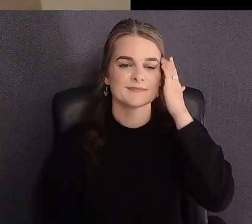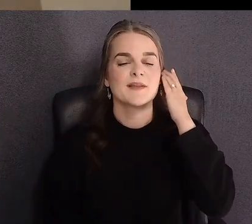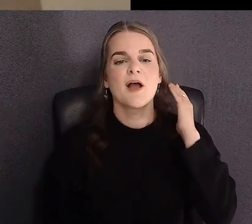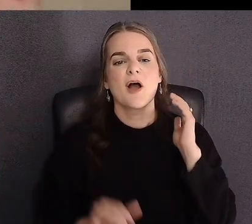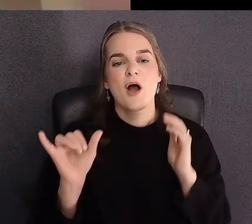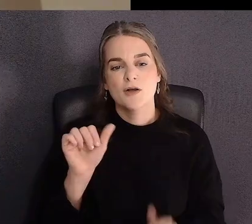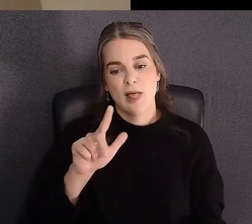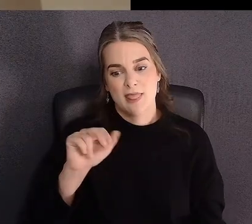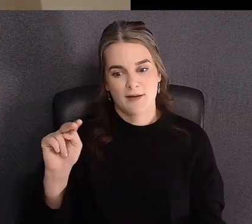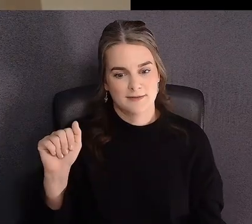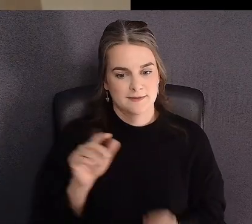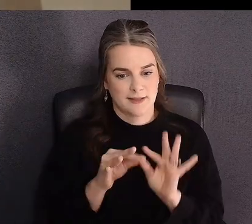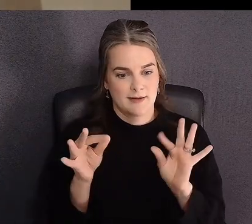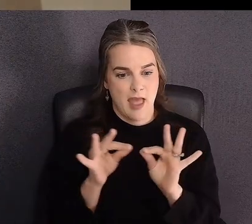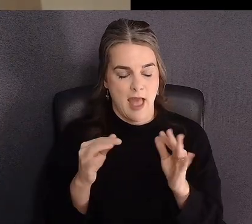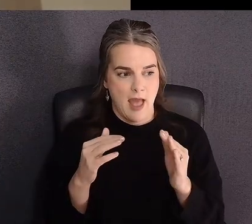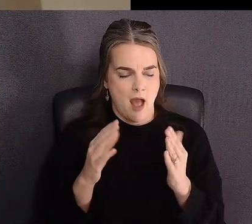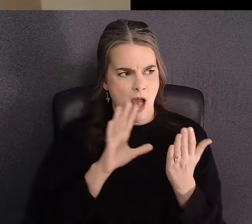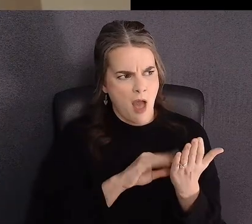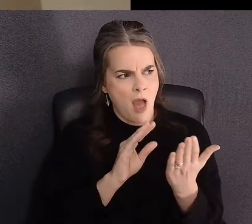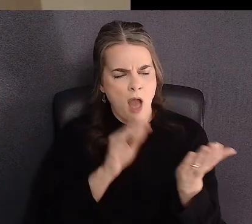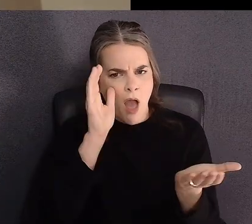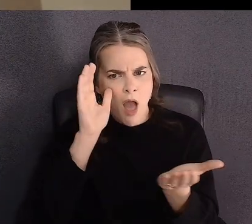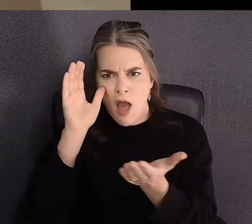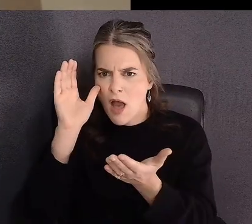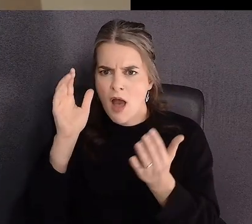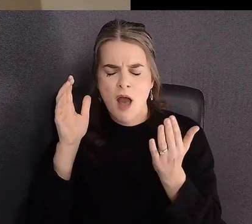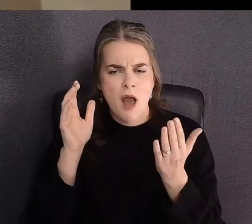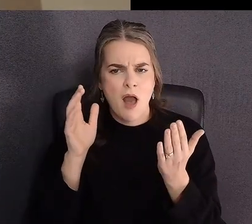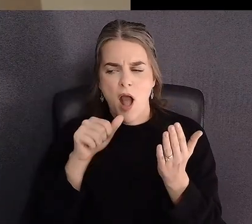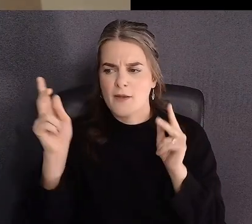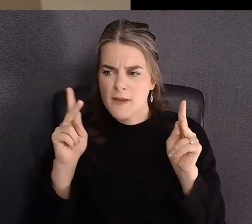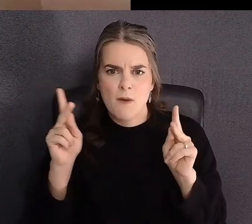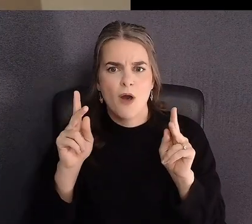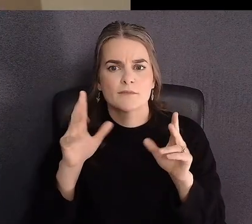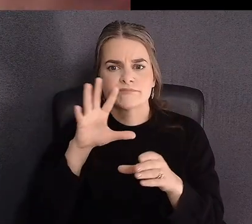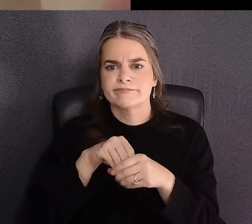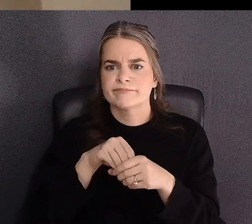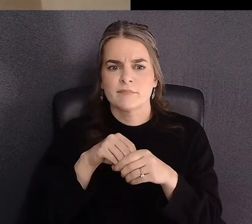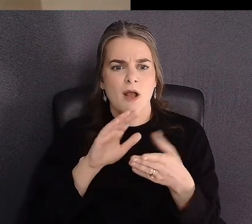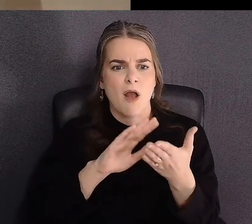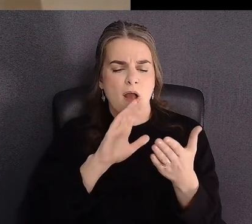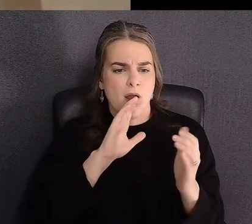like I'm always learning so much from other people and other people that are part of this conversation. So I just wanted to give an opportunity,